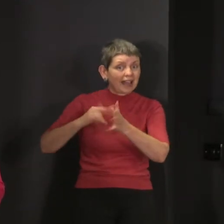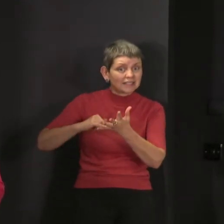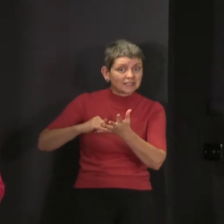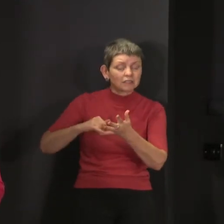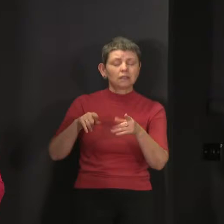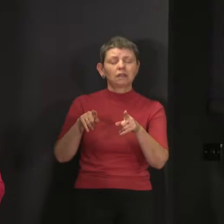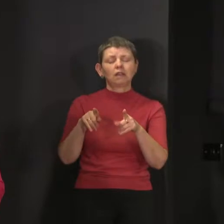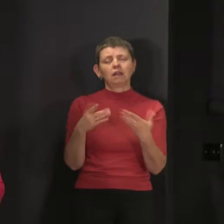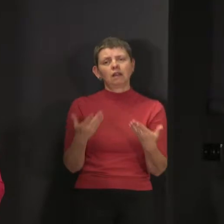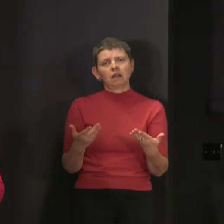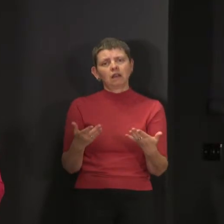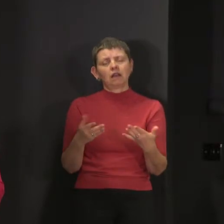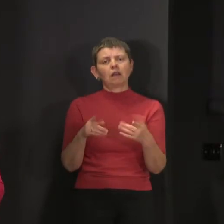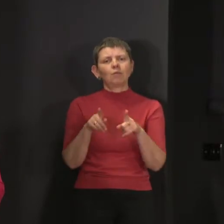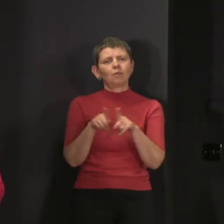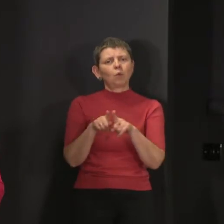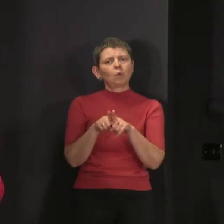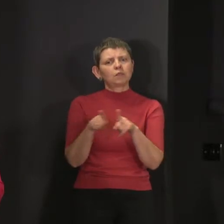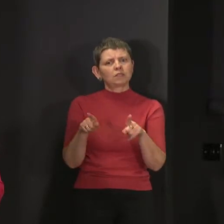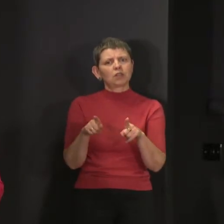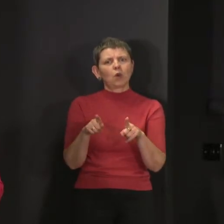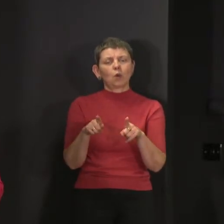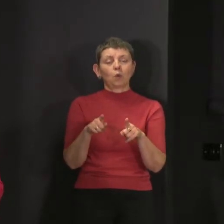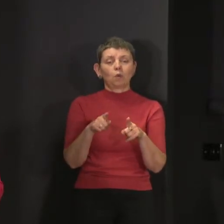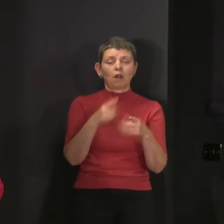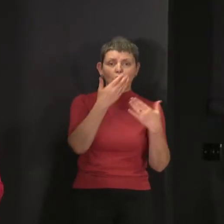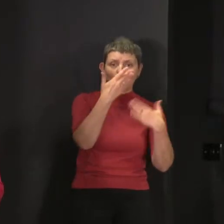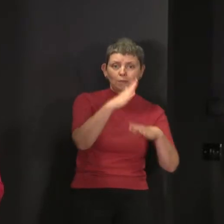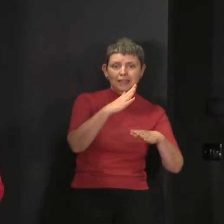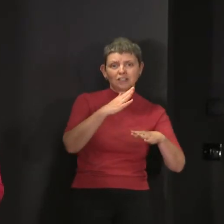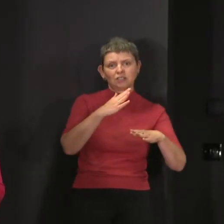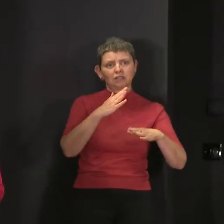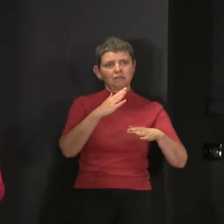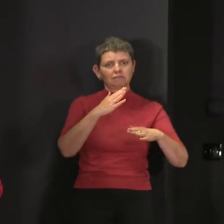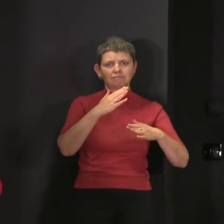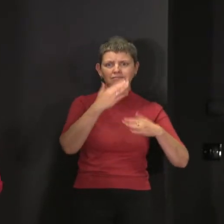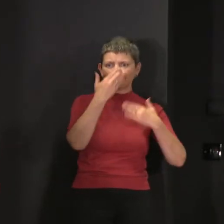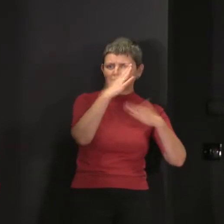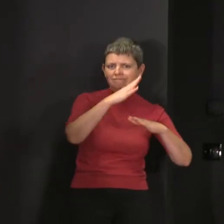very hard at the impact on accommodation and hospitality, tourism. So they are two separate